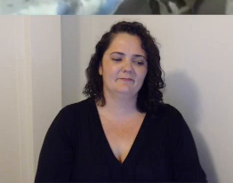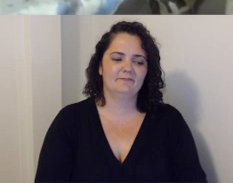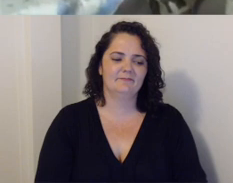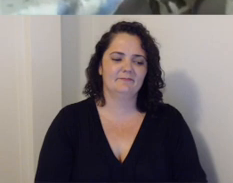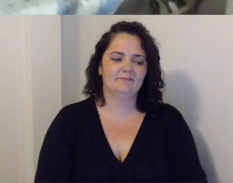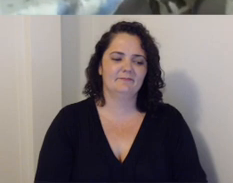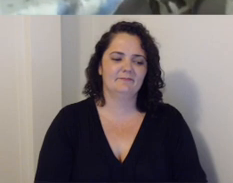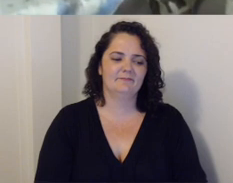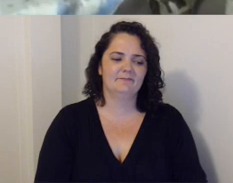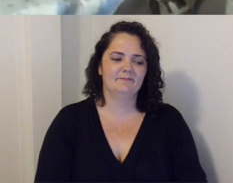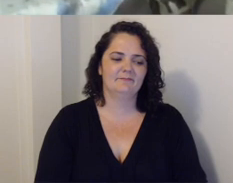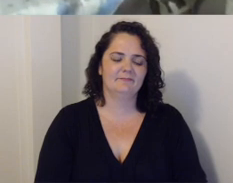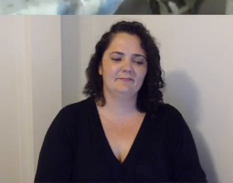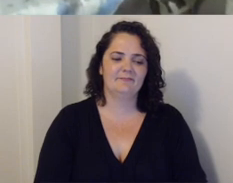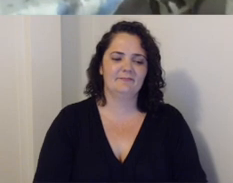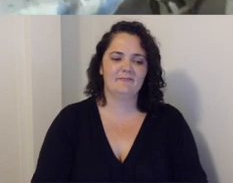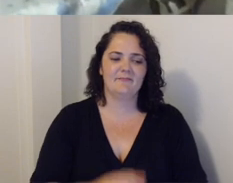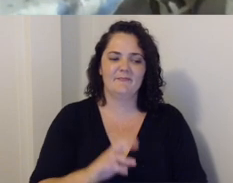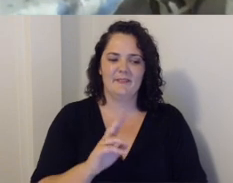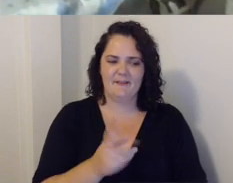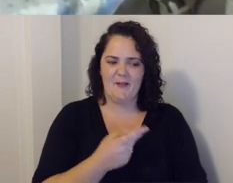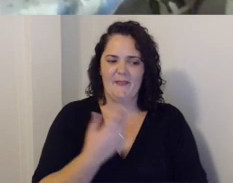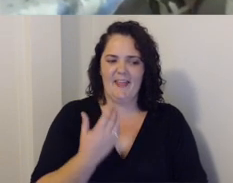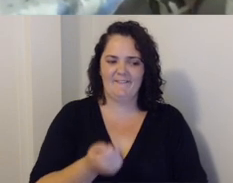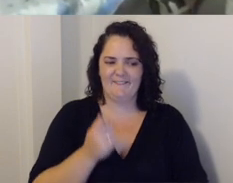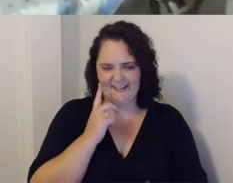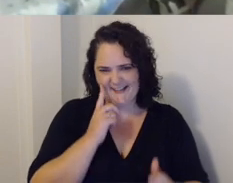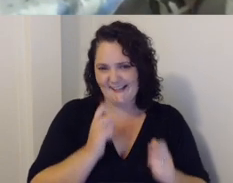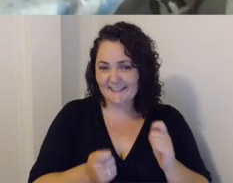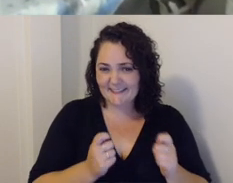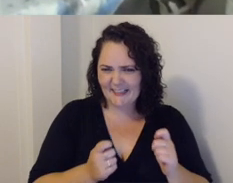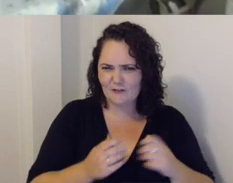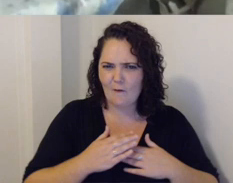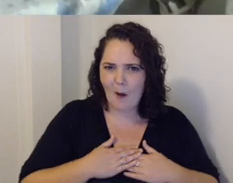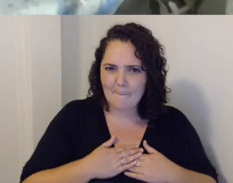I love you know Rachel and Atticus are testing y'all too, this is a nice nice